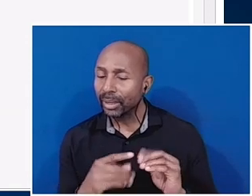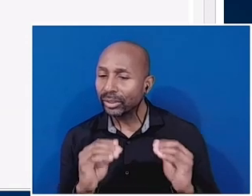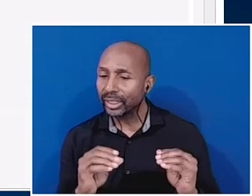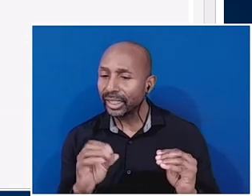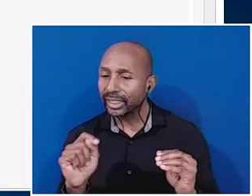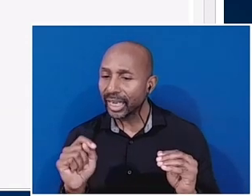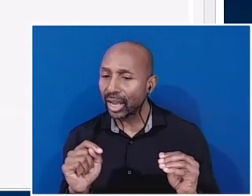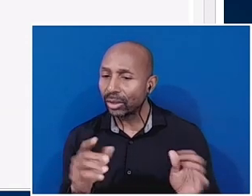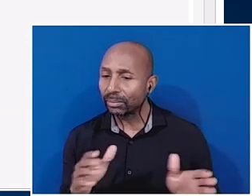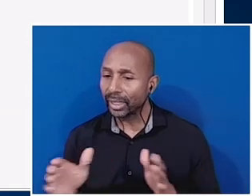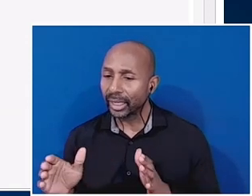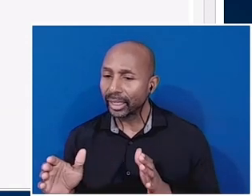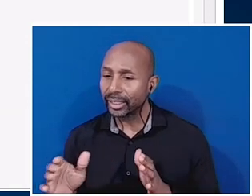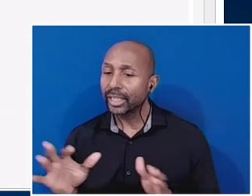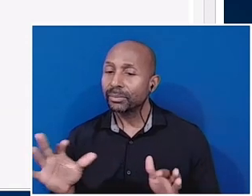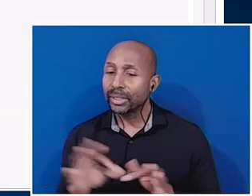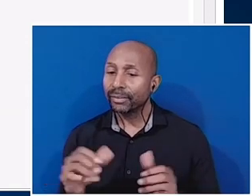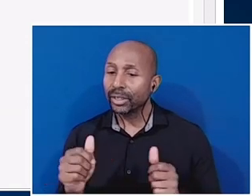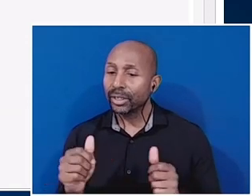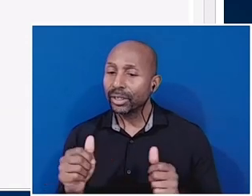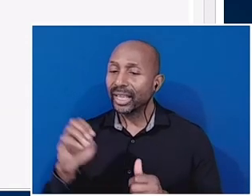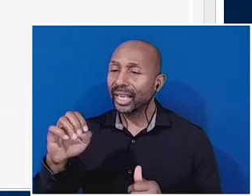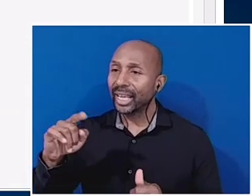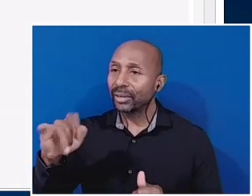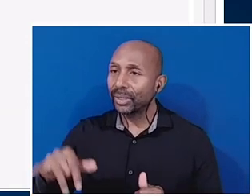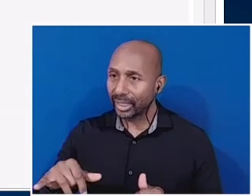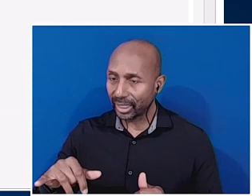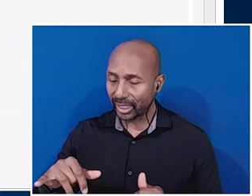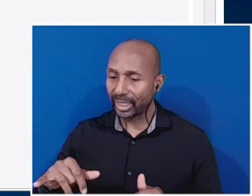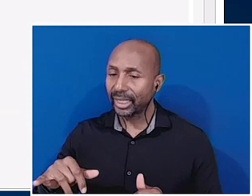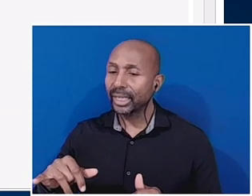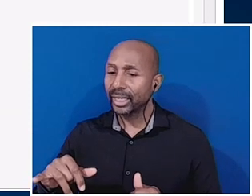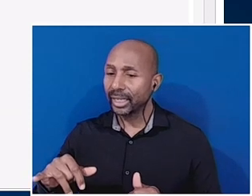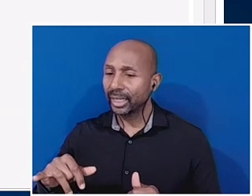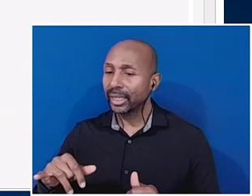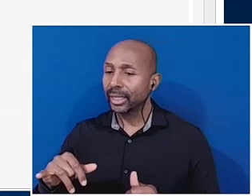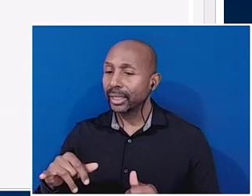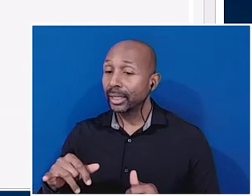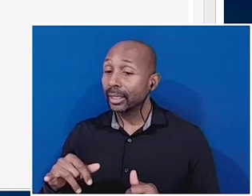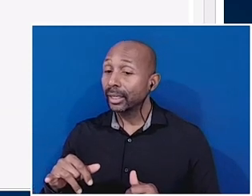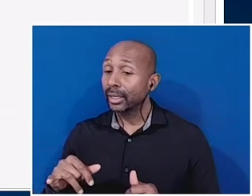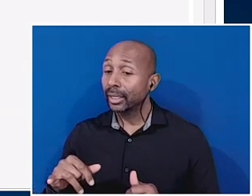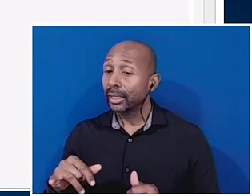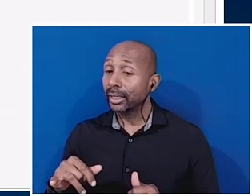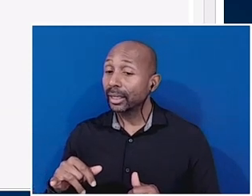There's a really good report from SHEEO and I have- Rob Anderson was involved on that one. But in terms of when you look at the